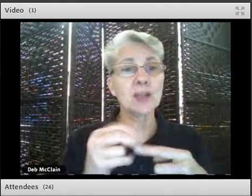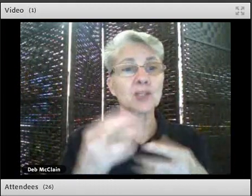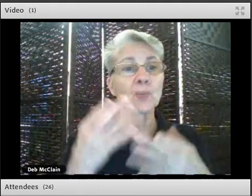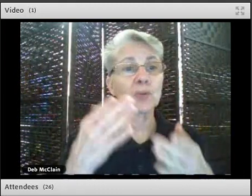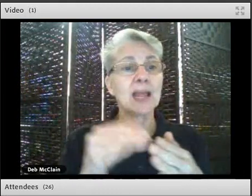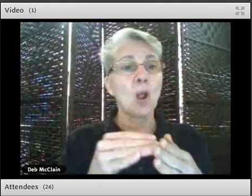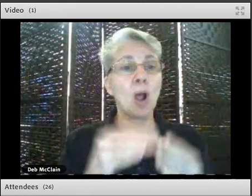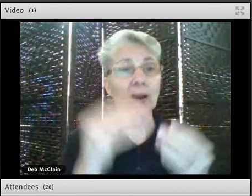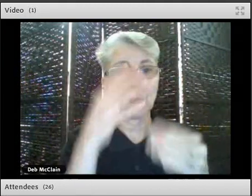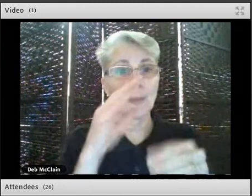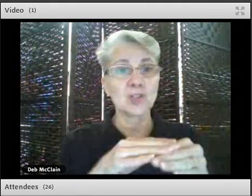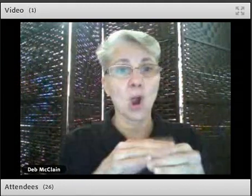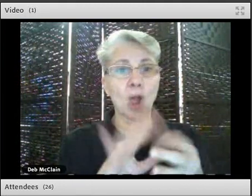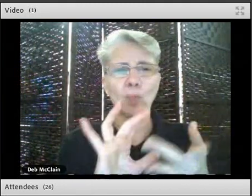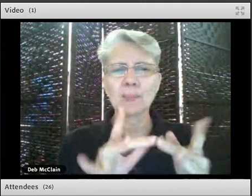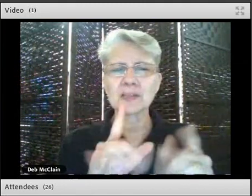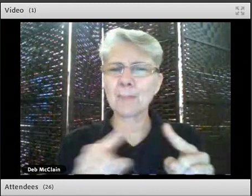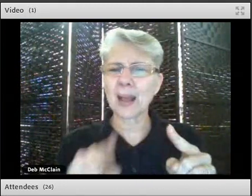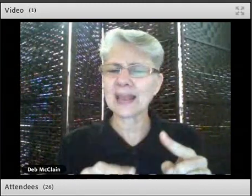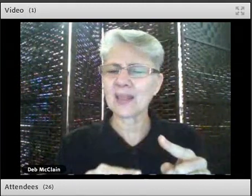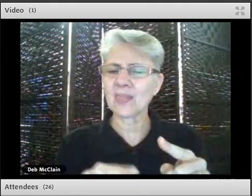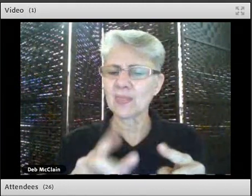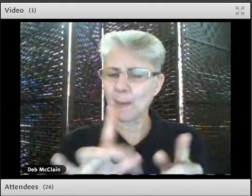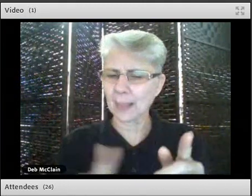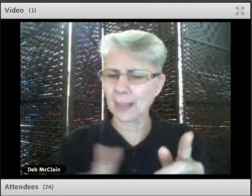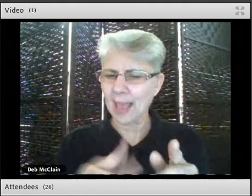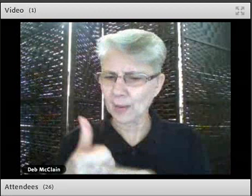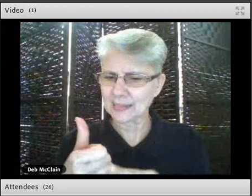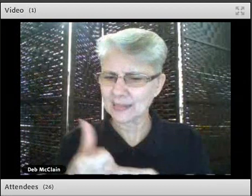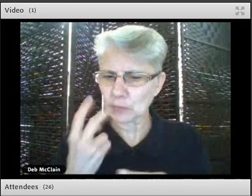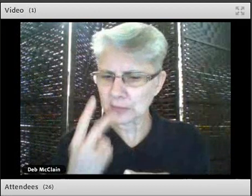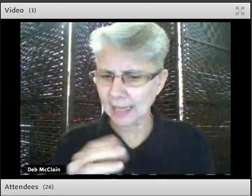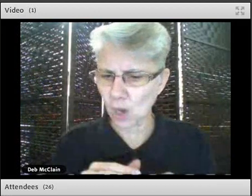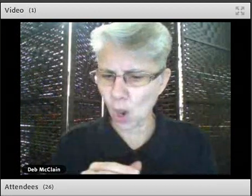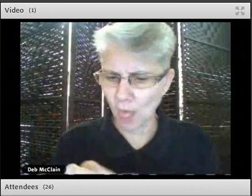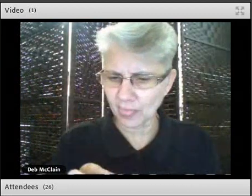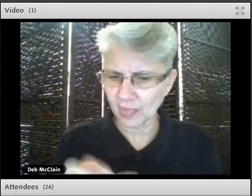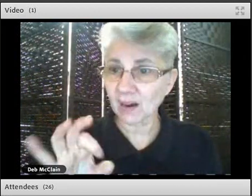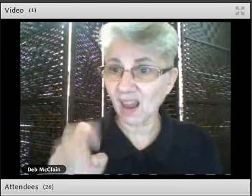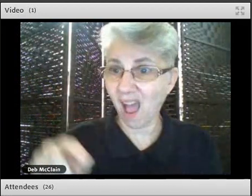So you just have to choose which one you want to use. Usually, we're just going to take the one that we see